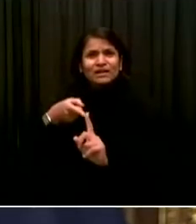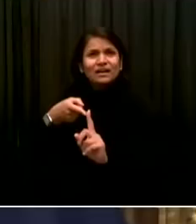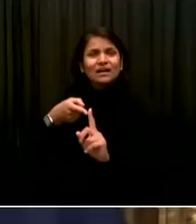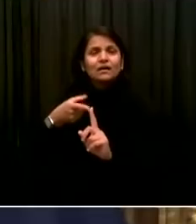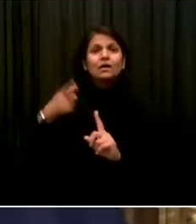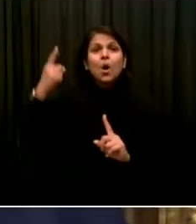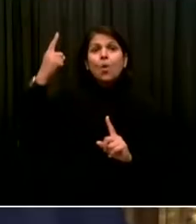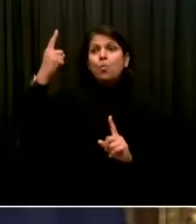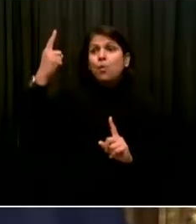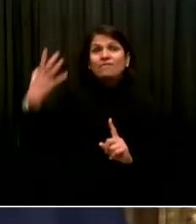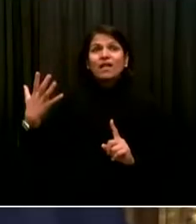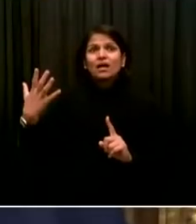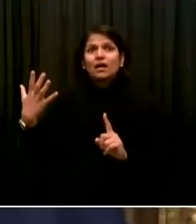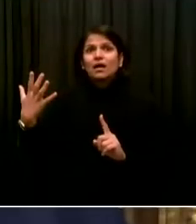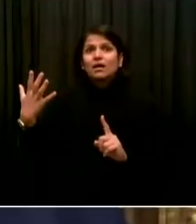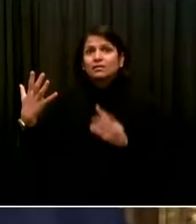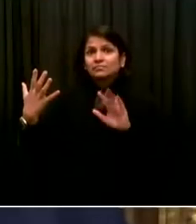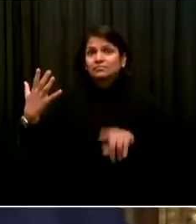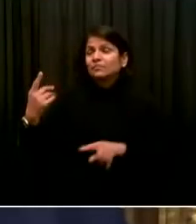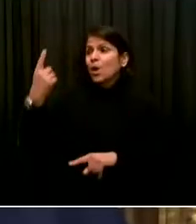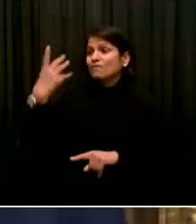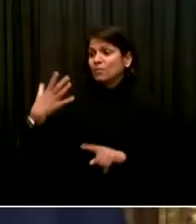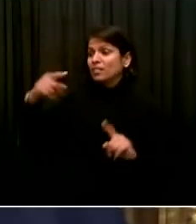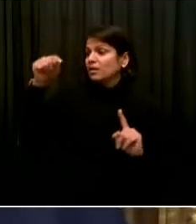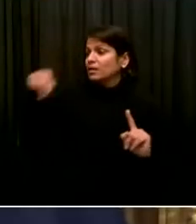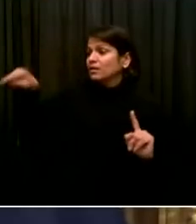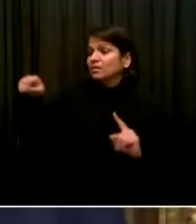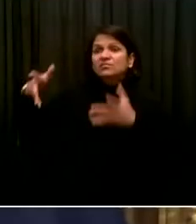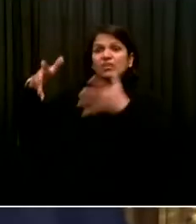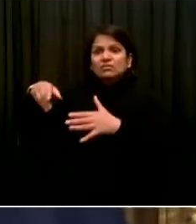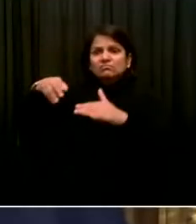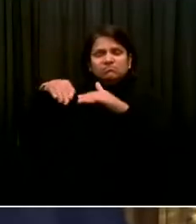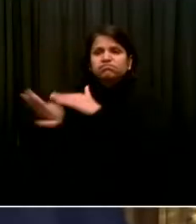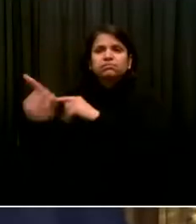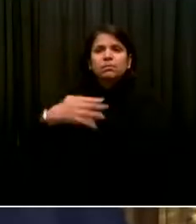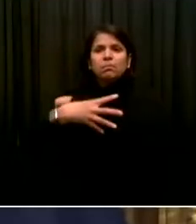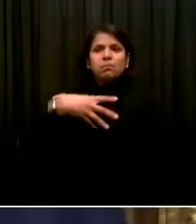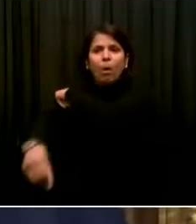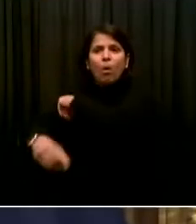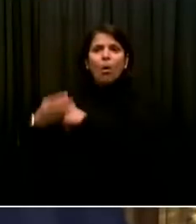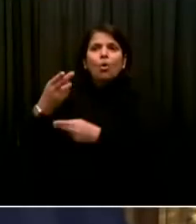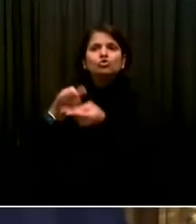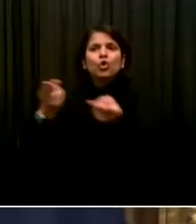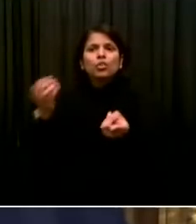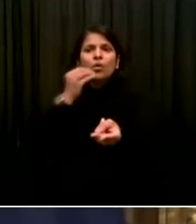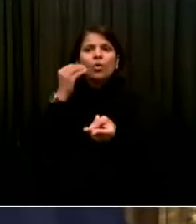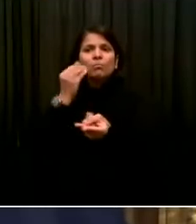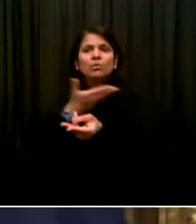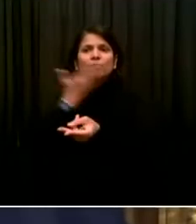ENTER A HOMELESS SHELTER WITHIN 3 YEARS OF AGIG N OUT. PROGRAMS LIKE OUR FAIR FUTURE